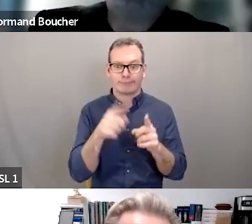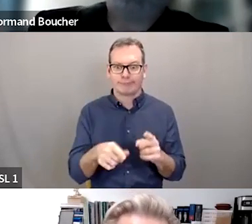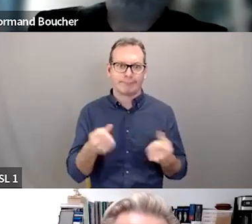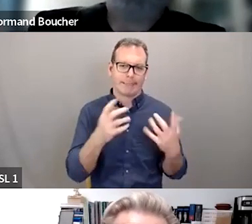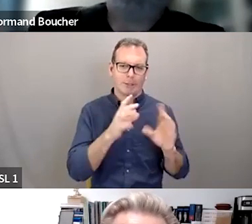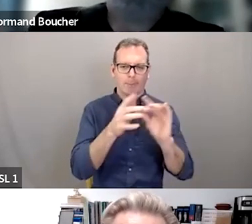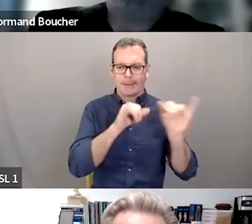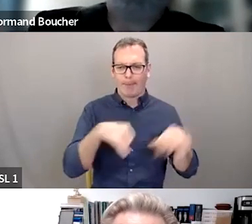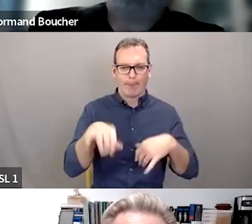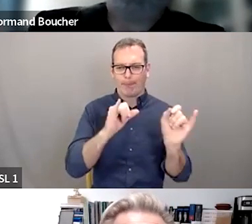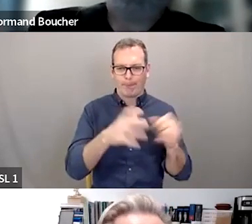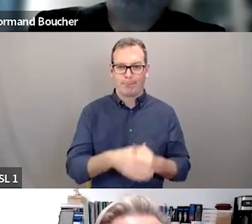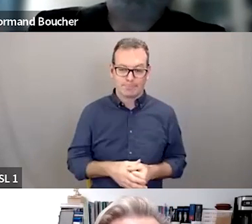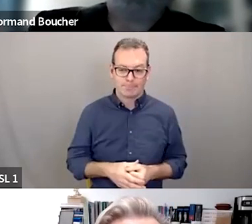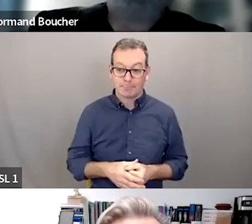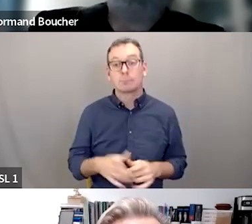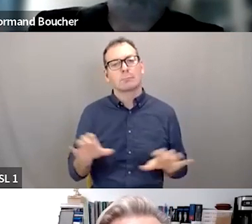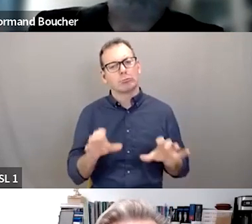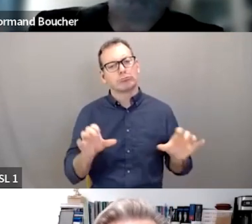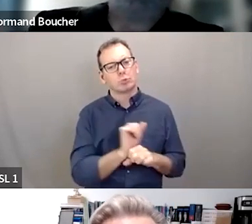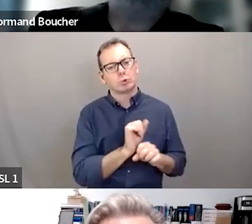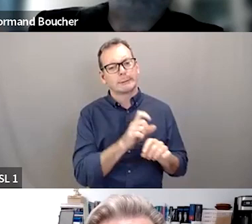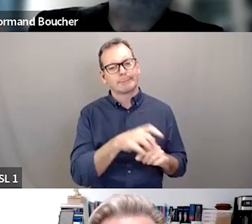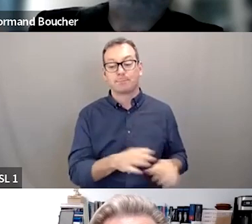there's work out there for us to do I want to thank everybody who's attended this session